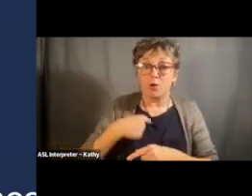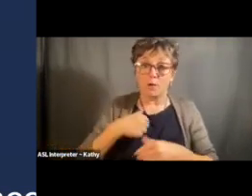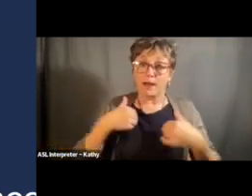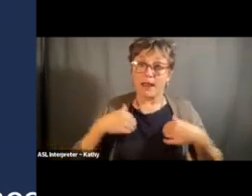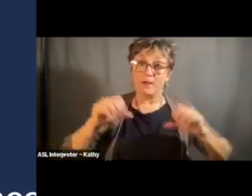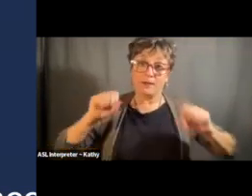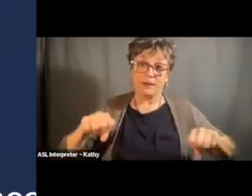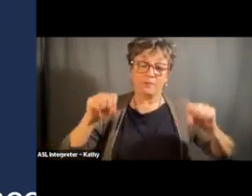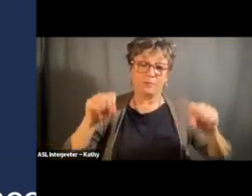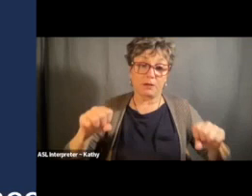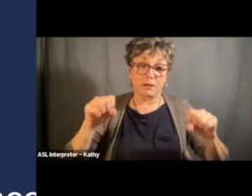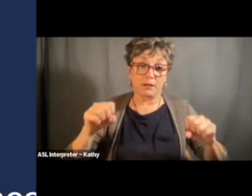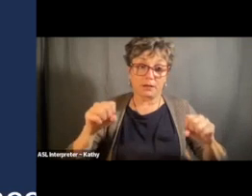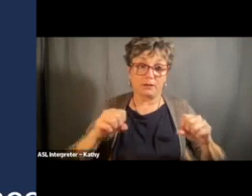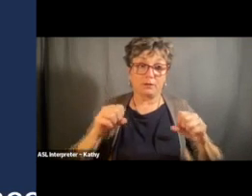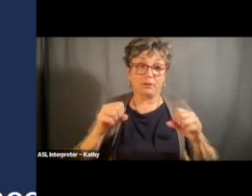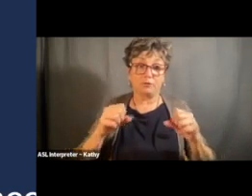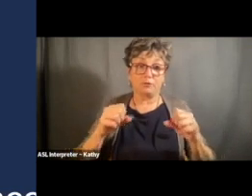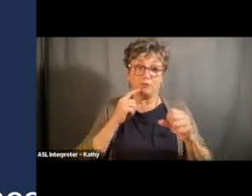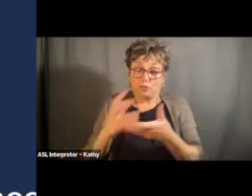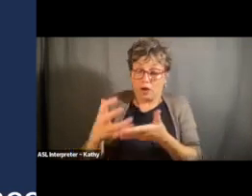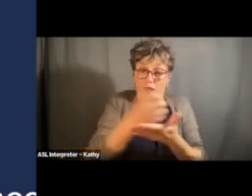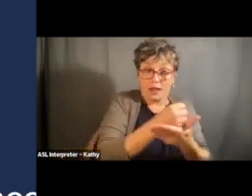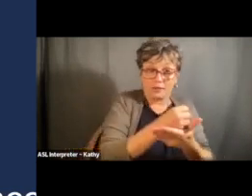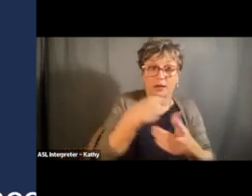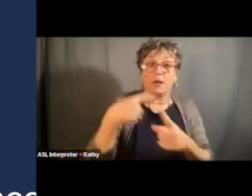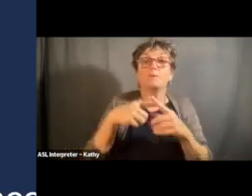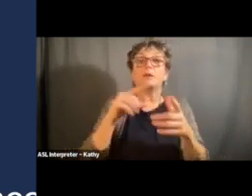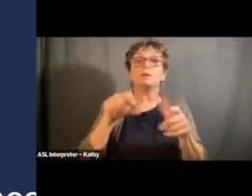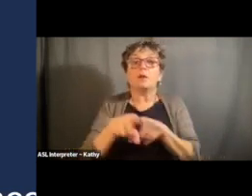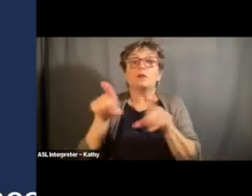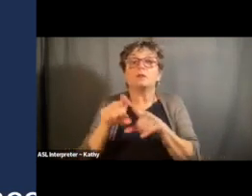to existing data that might exist somewhere else.